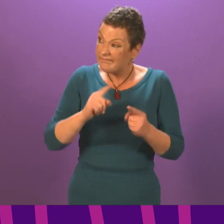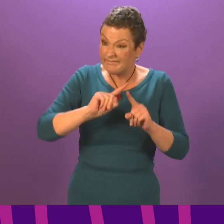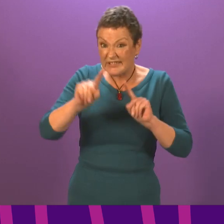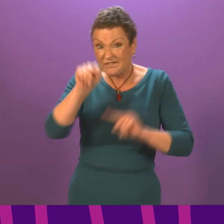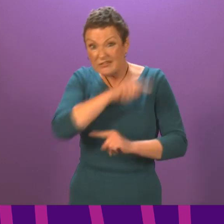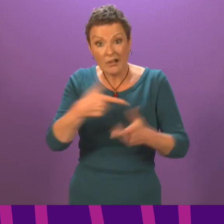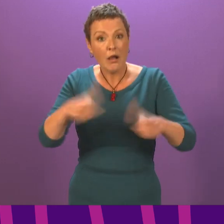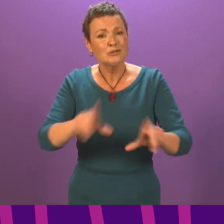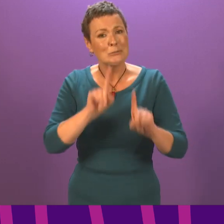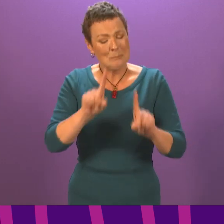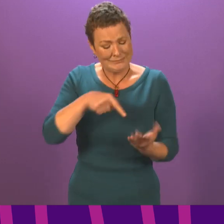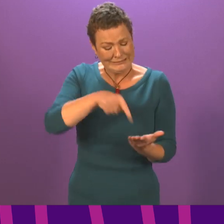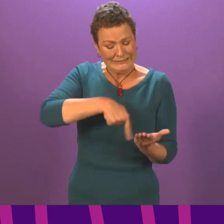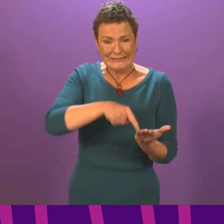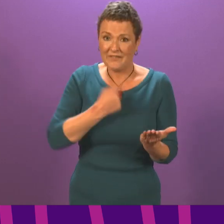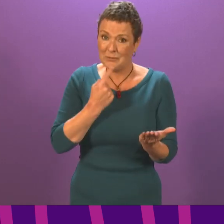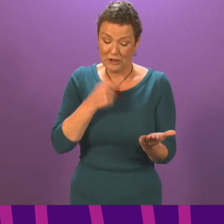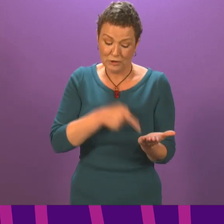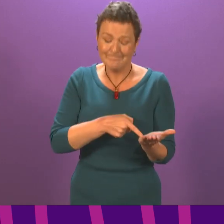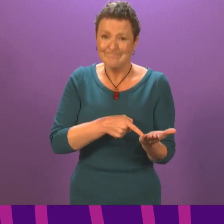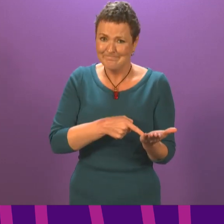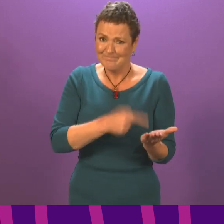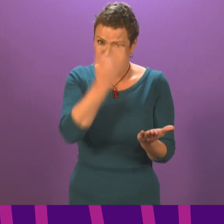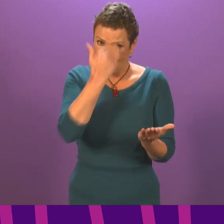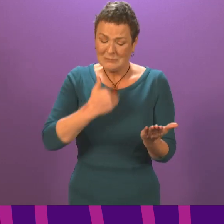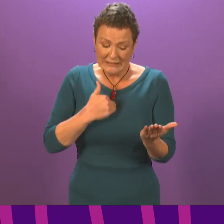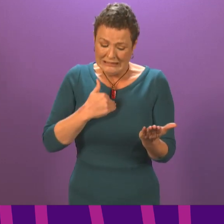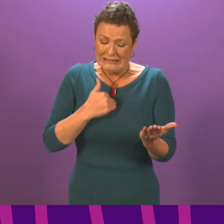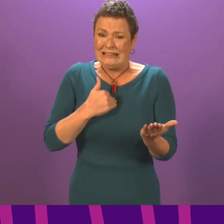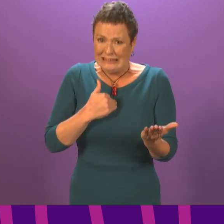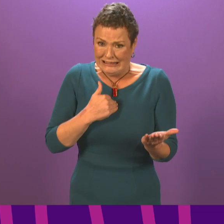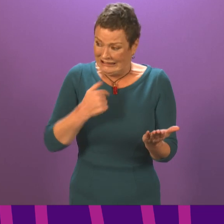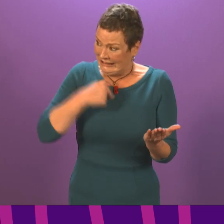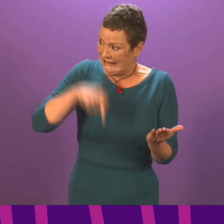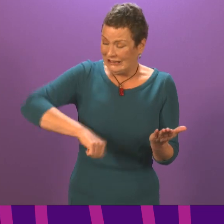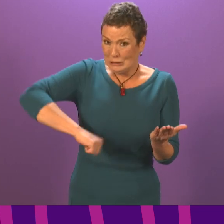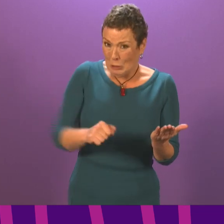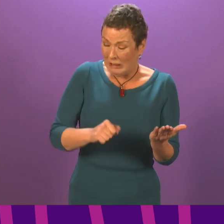reminds us that our situation, like that of other countries across the UK and Europe, remains precarious.